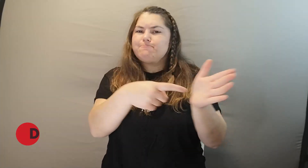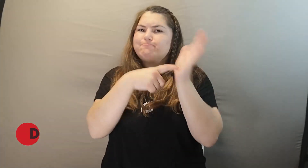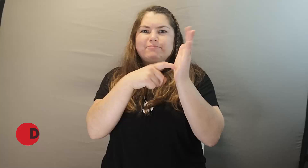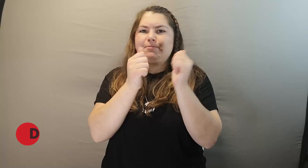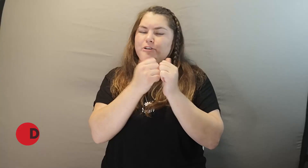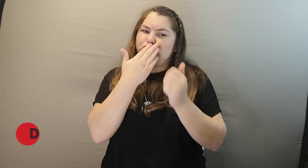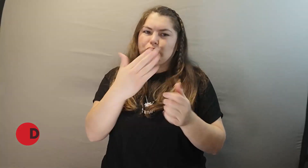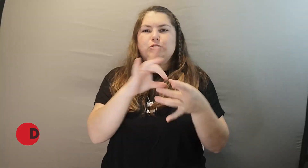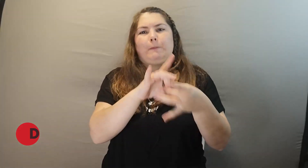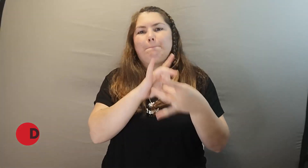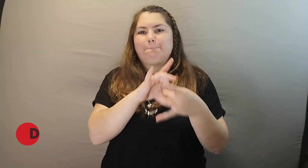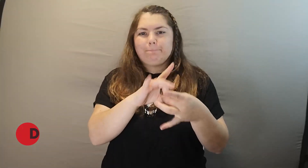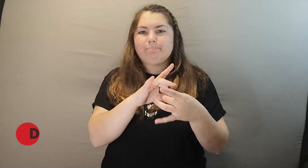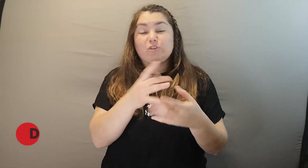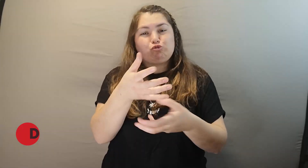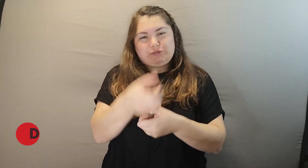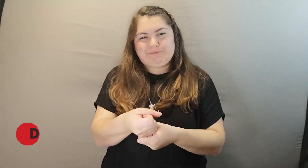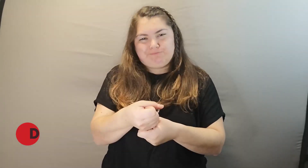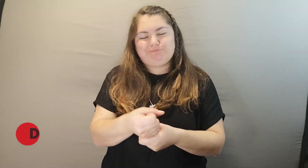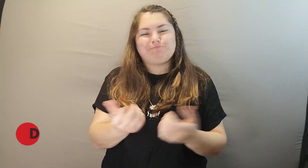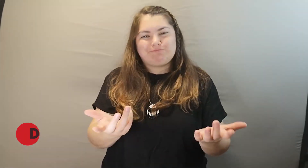to us and gain trust.